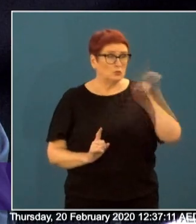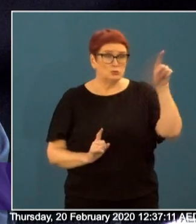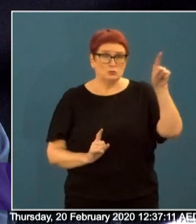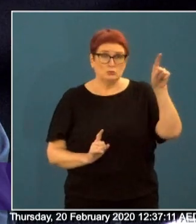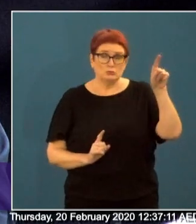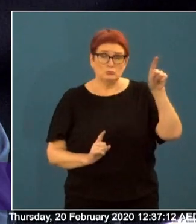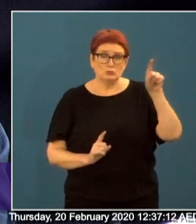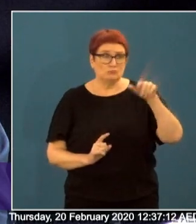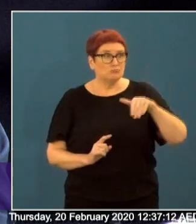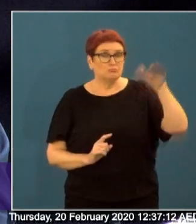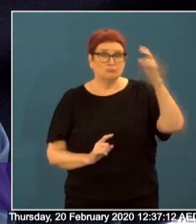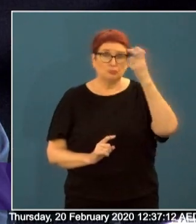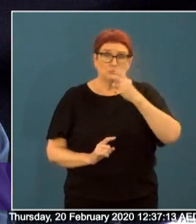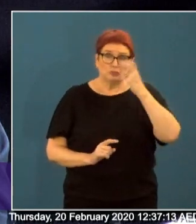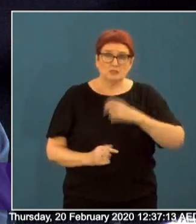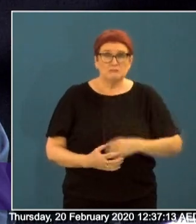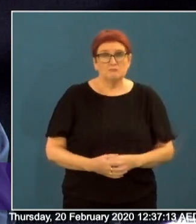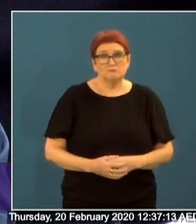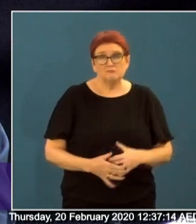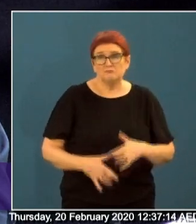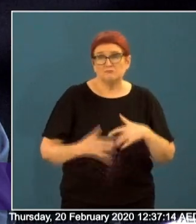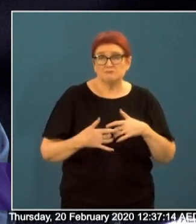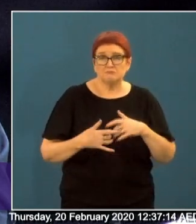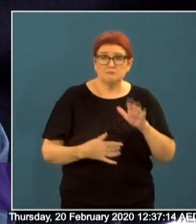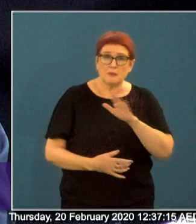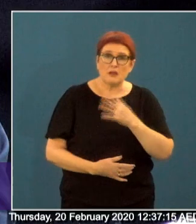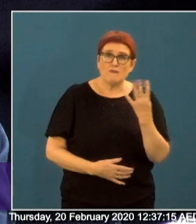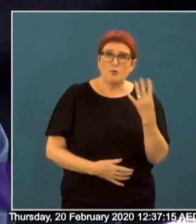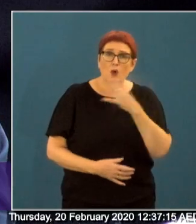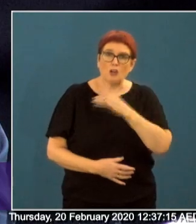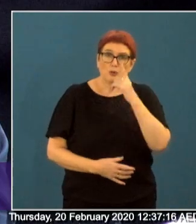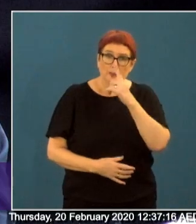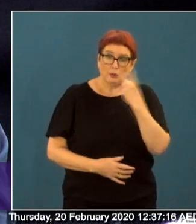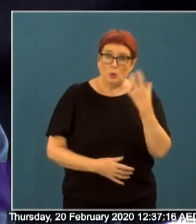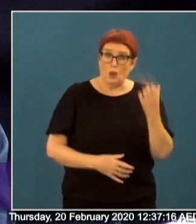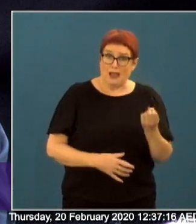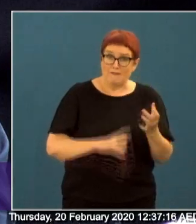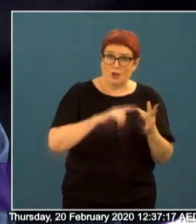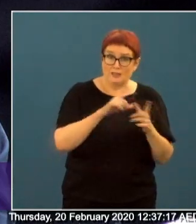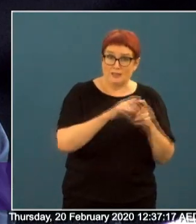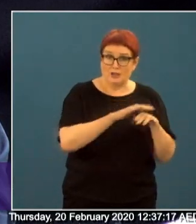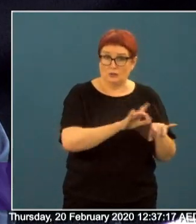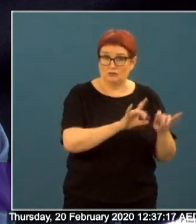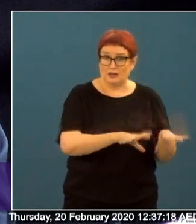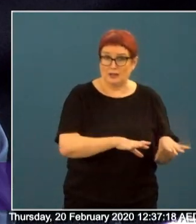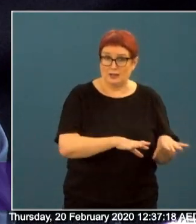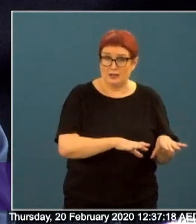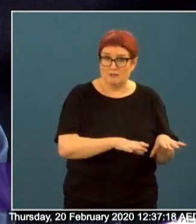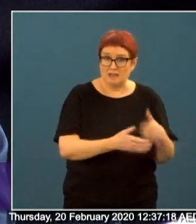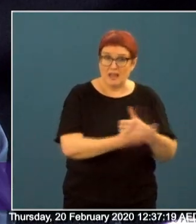about 400 Australians with intellectual disability will die annually from a potentially avoidable death.